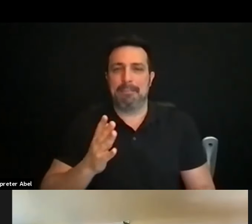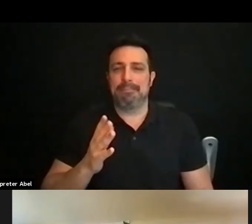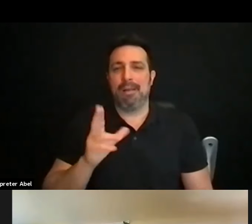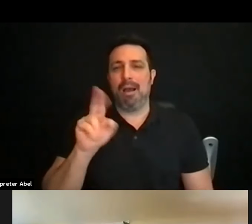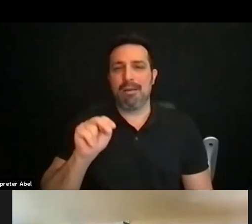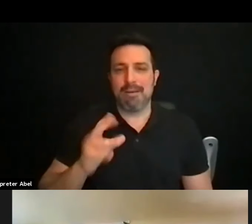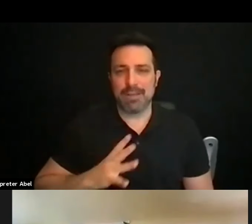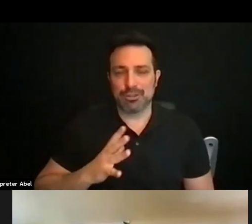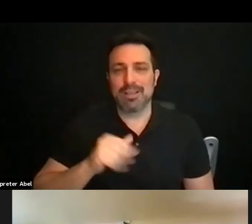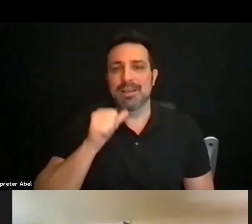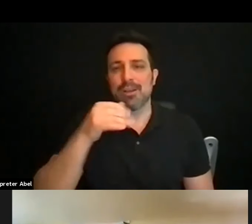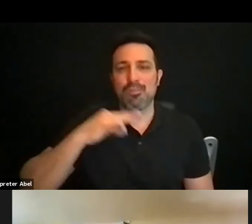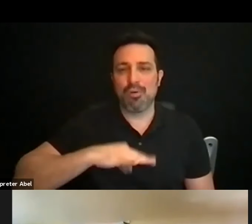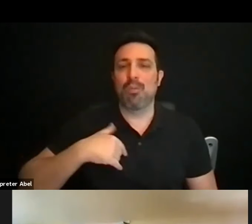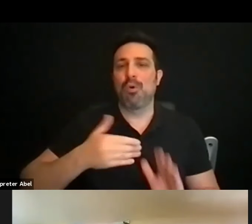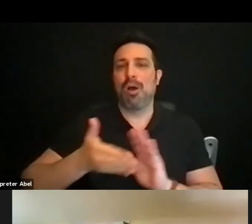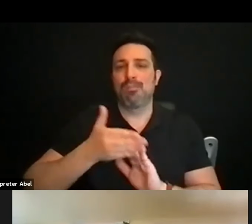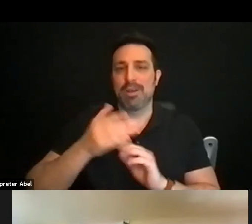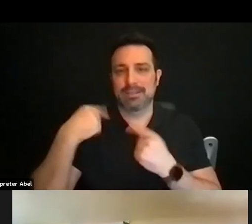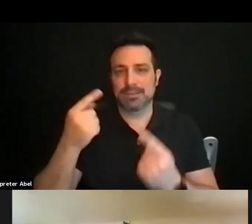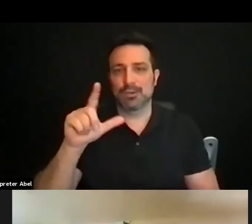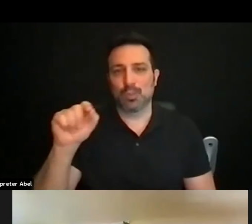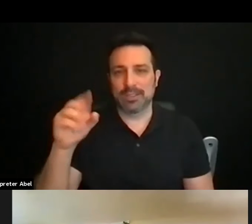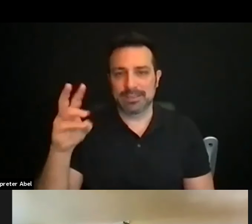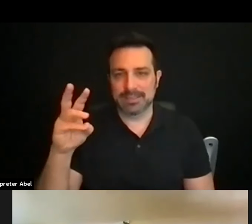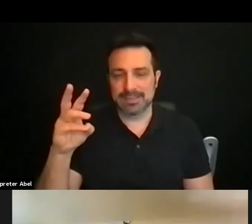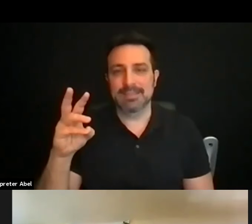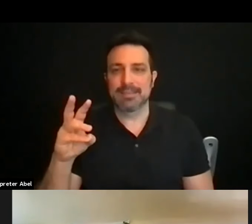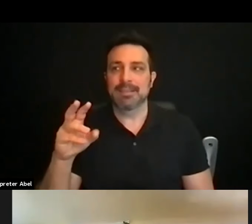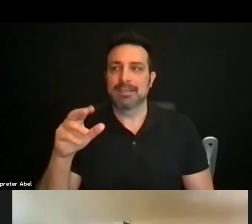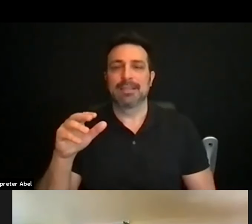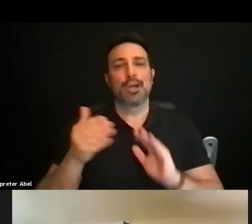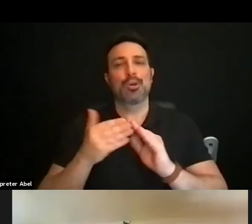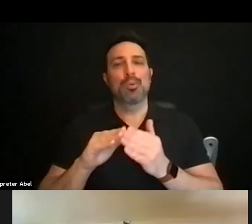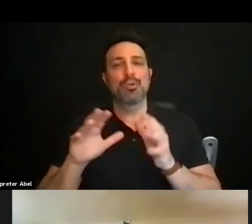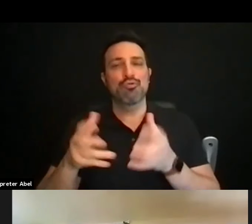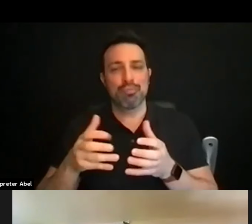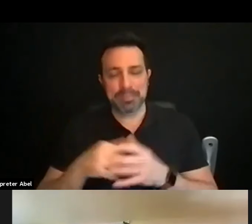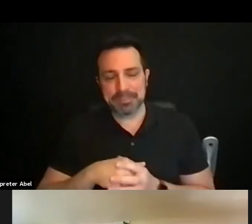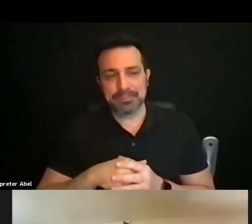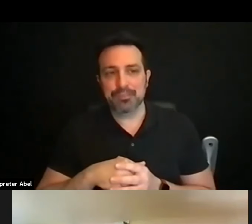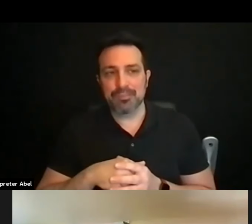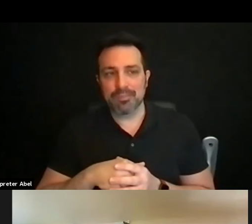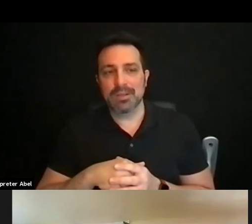of families, there are all sorts of ways to get involved. We just became unofficially